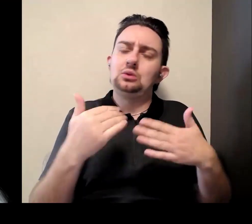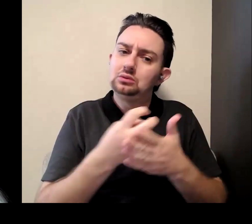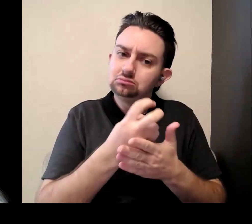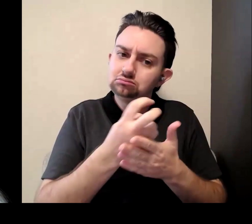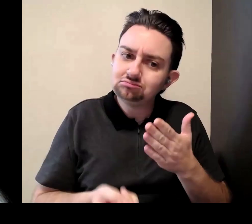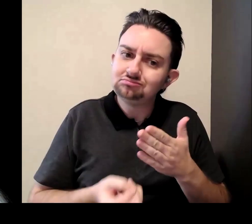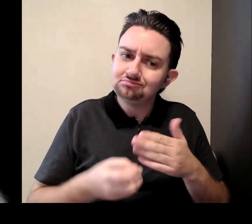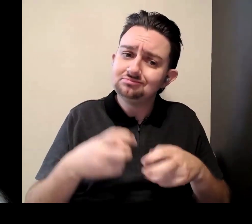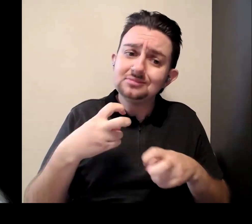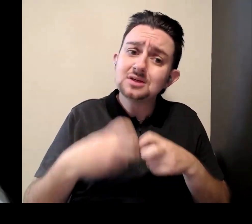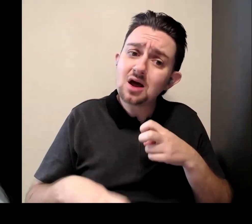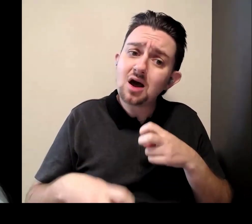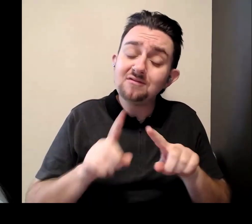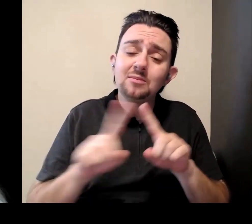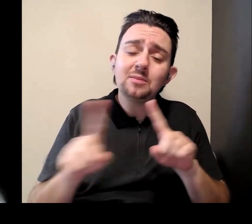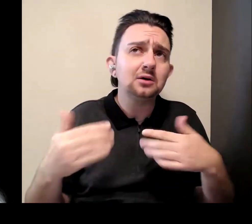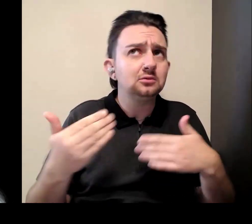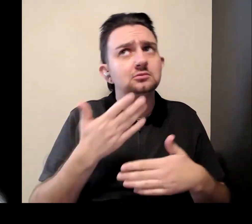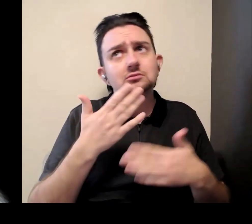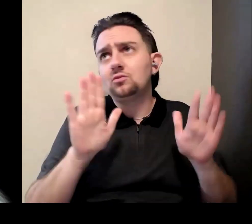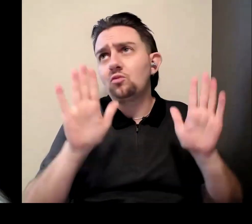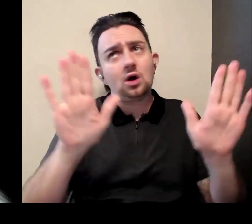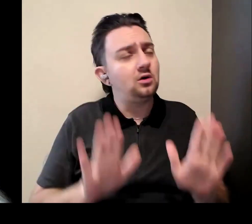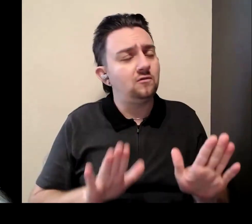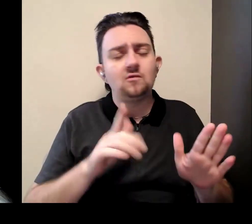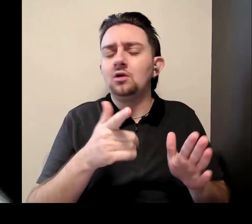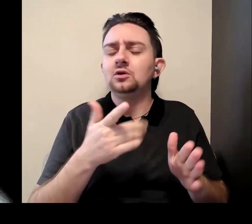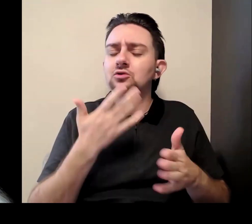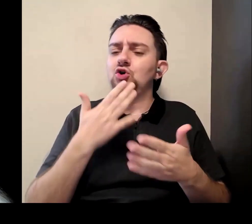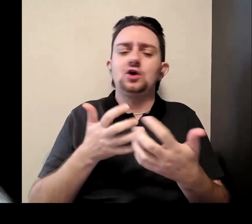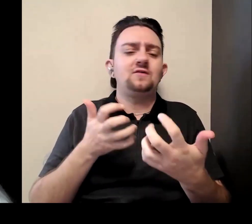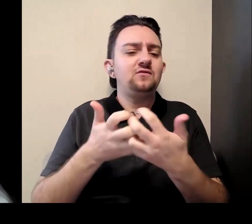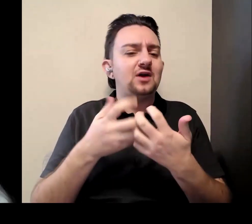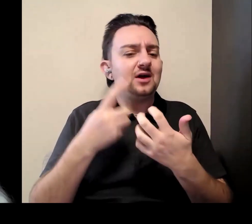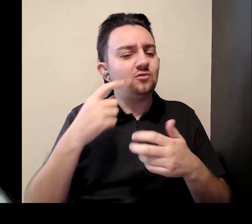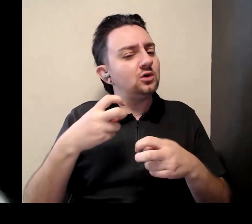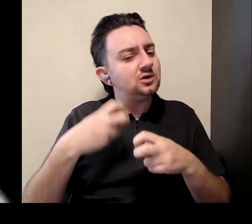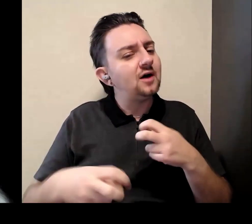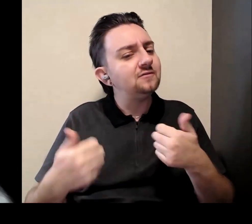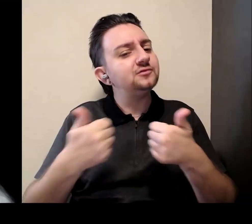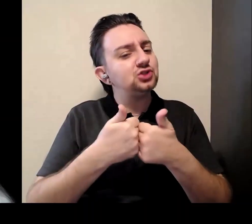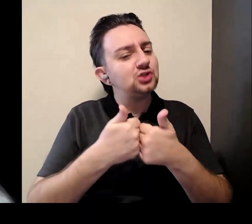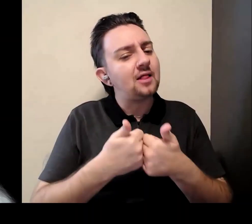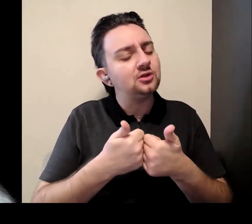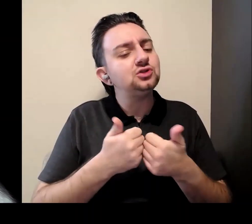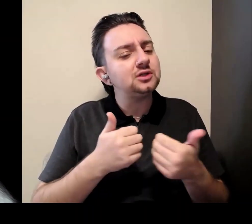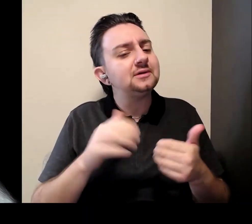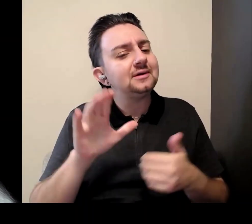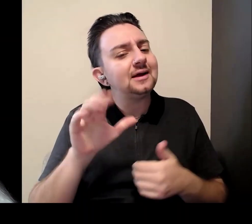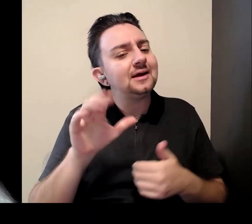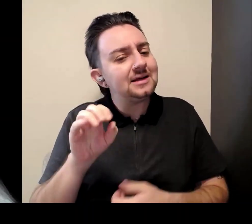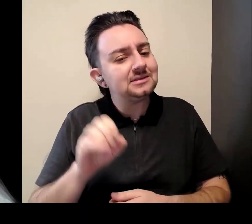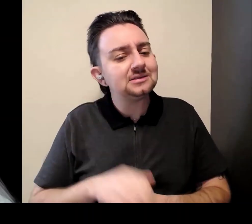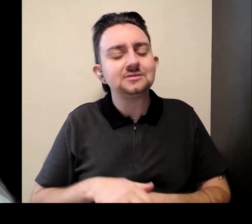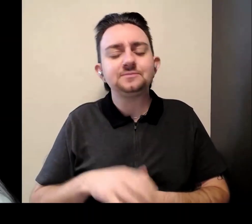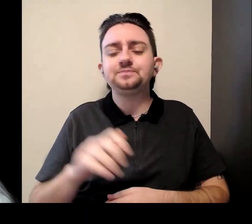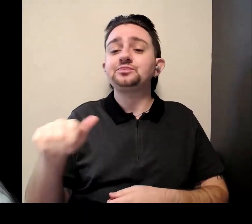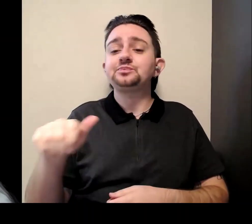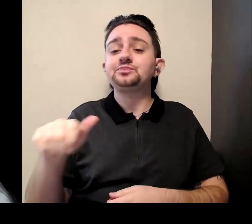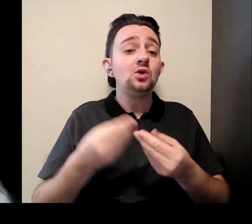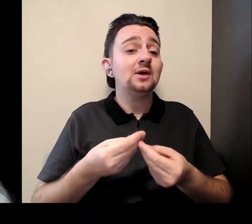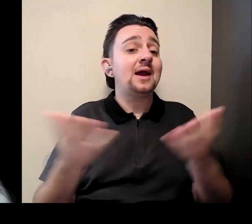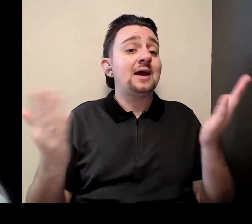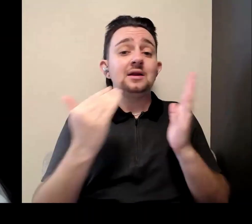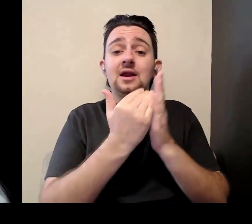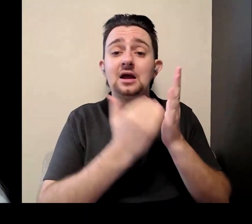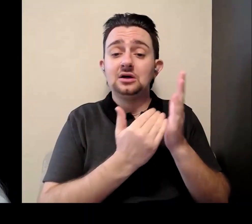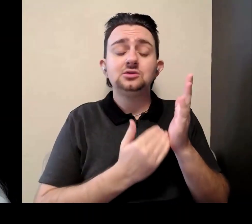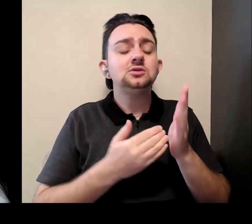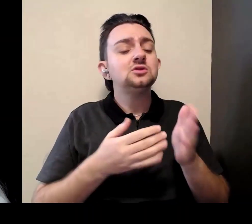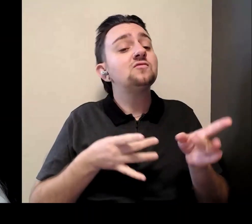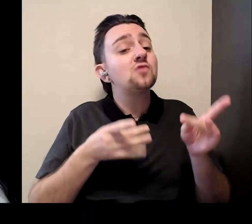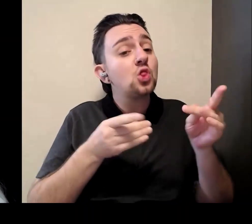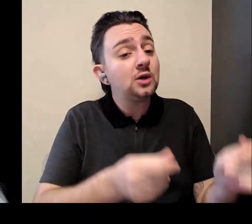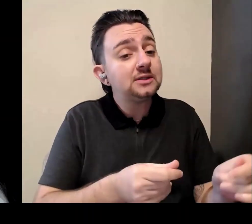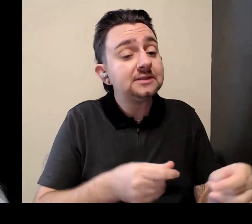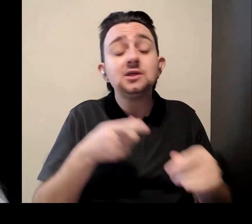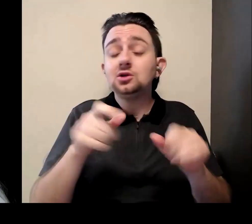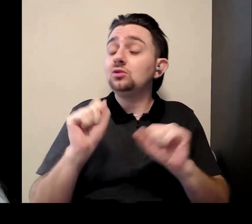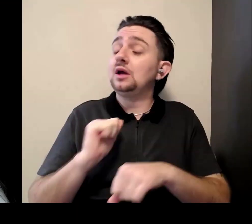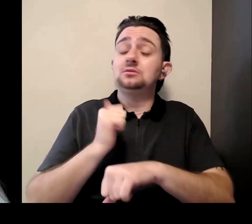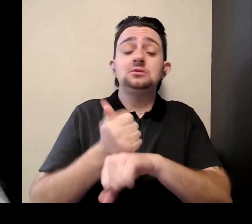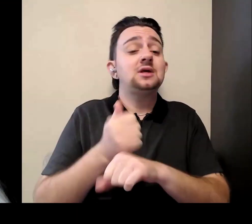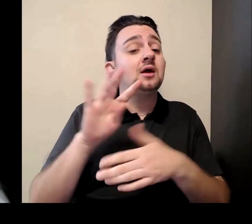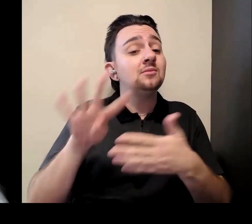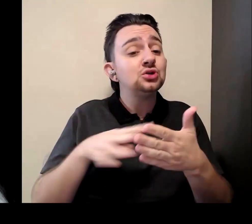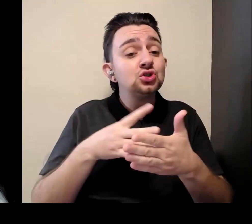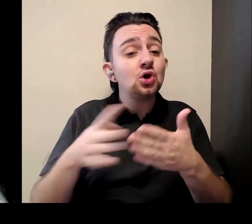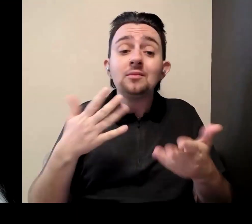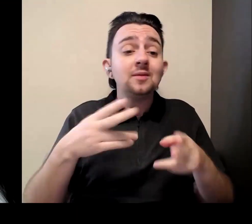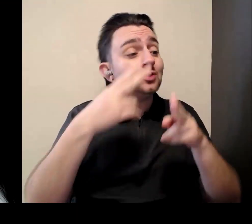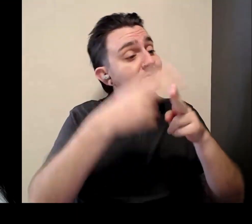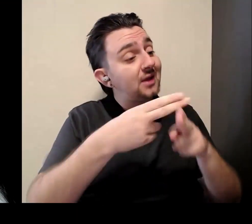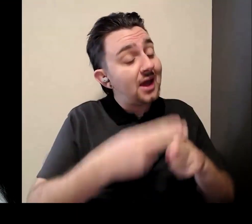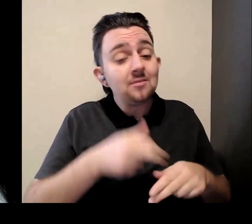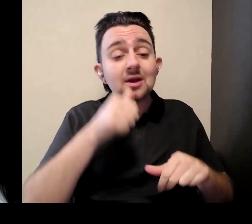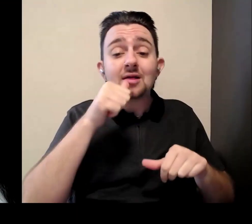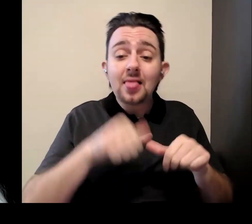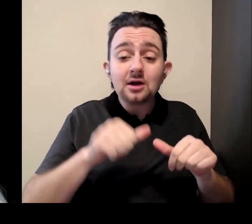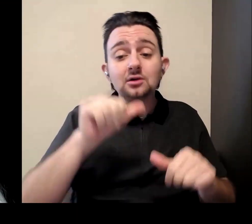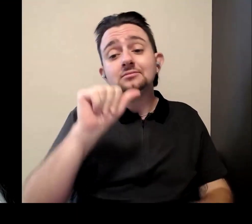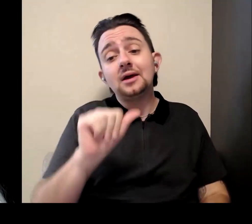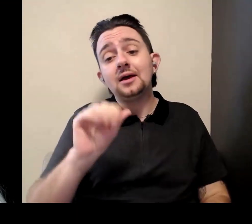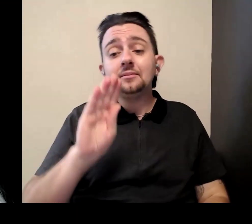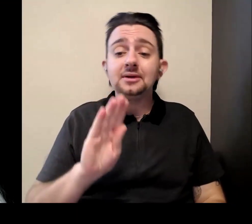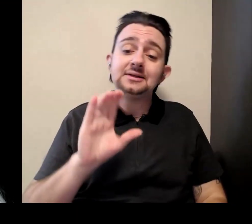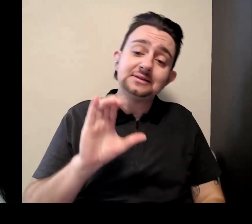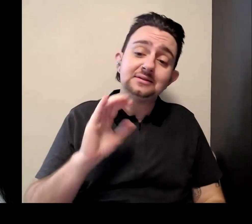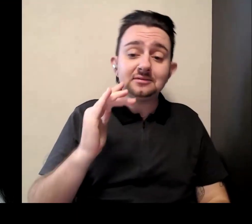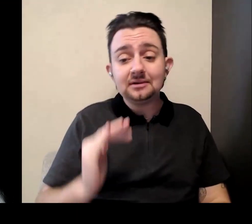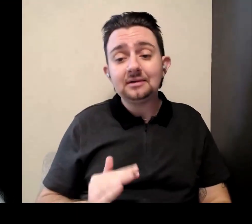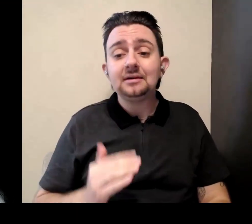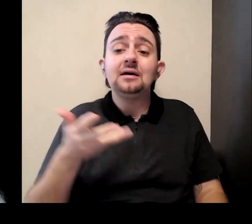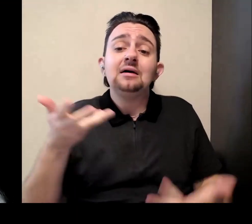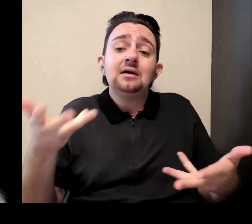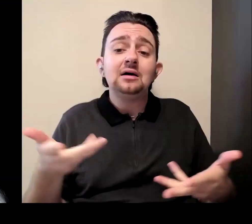But if you're looking for something for those really tough kids, other things you'll see on the handouts for fluency, you can make your own charts, you know, just maybe they're just naming letters or maybe they're giving the sounds for letters or maybe it's those words that you've prepared for them to read.